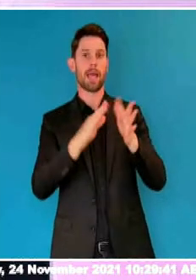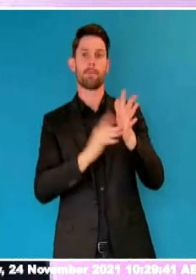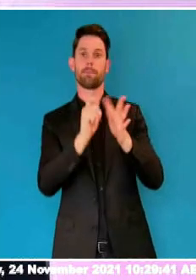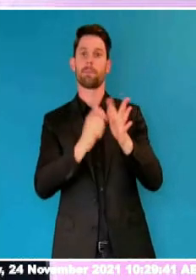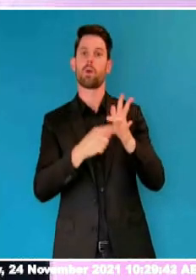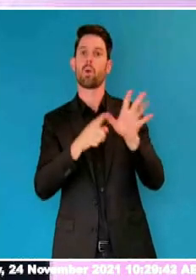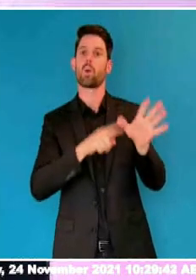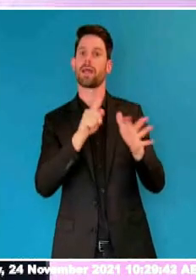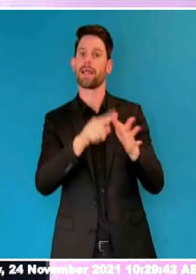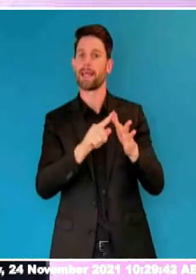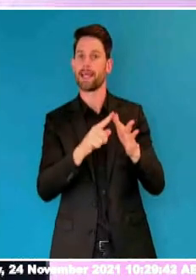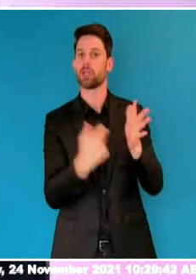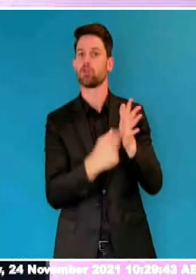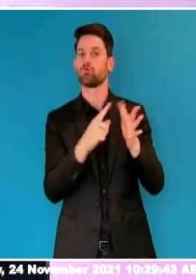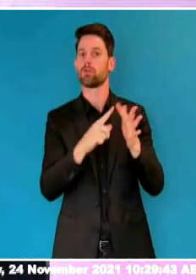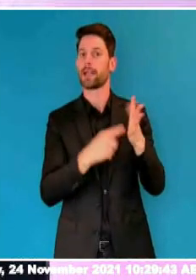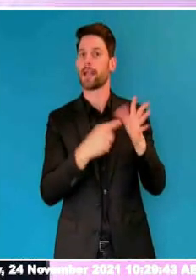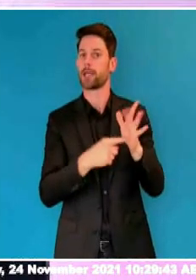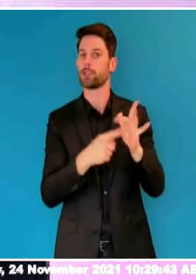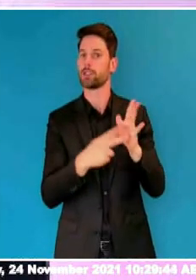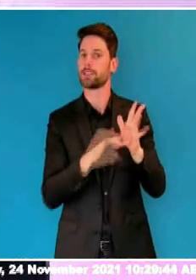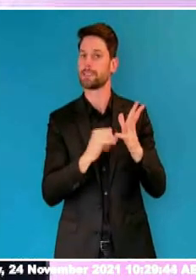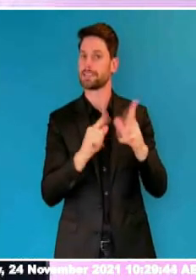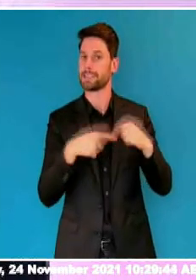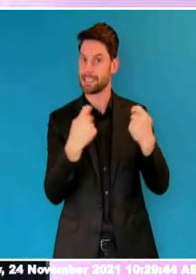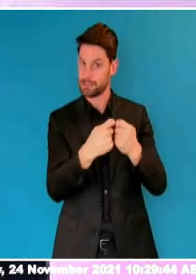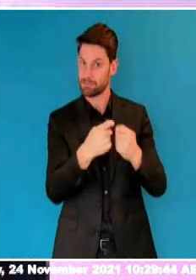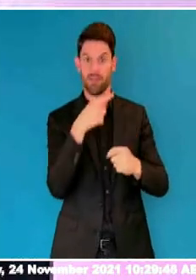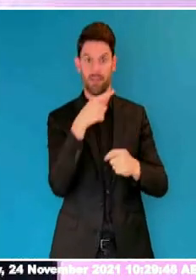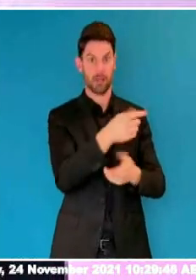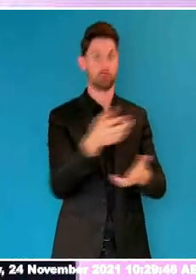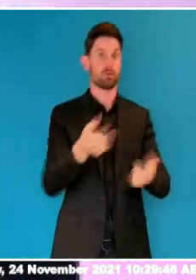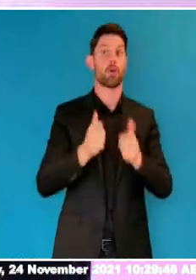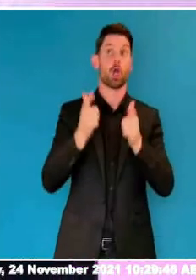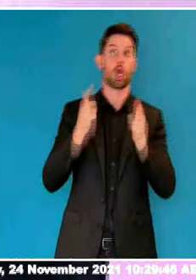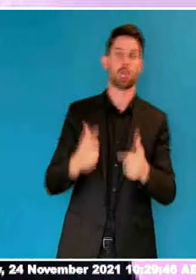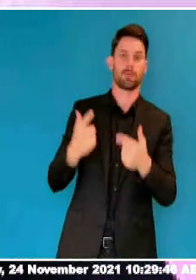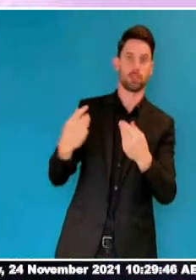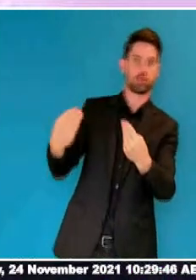extensive on the job training and also access to external materials around that sort